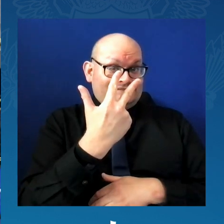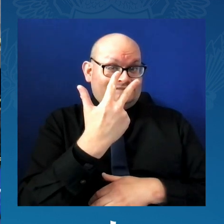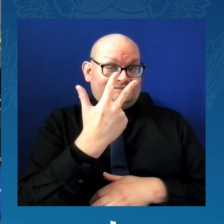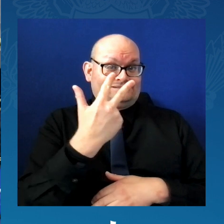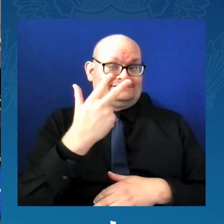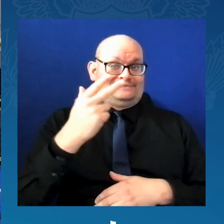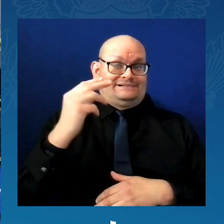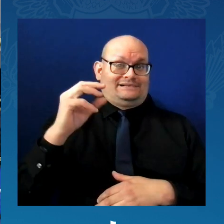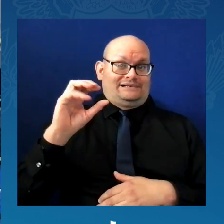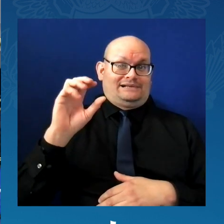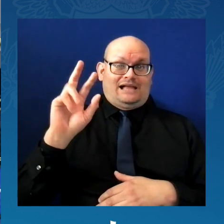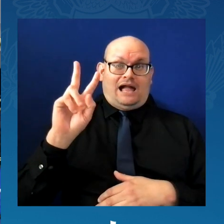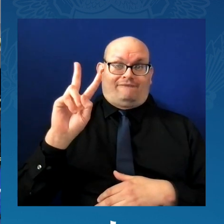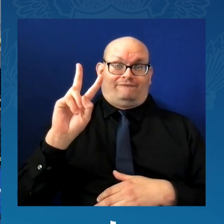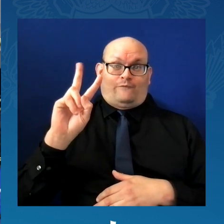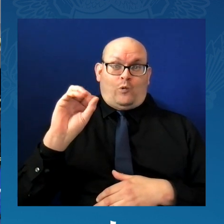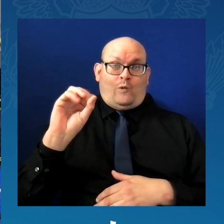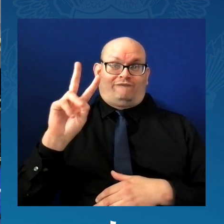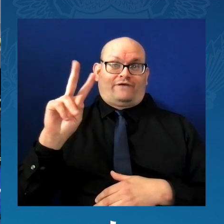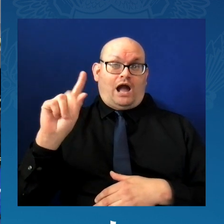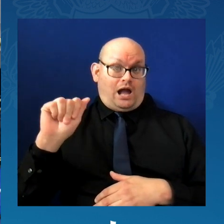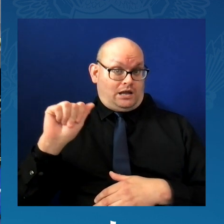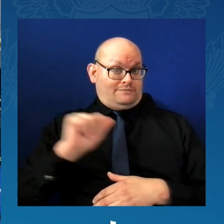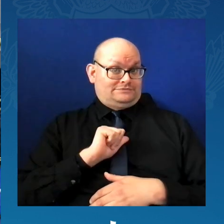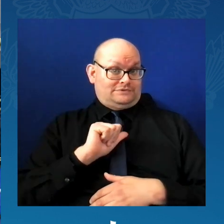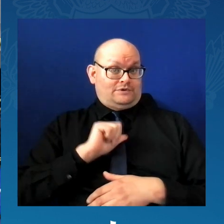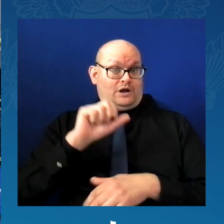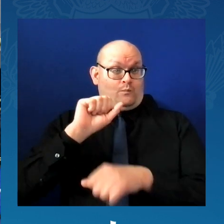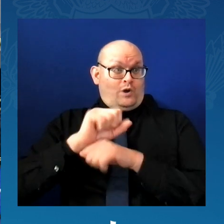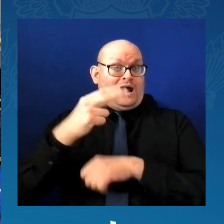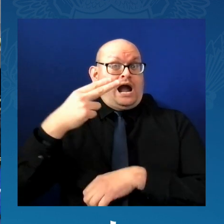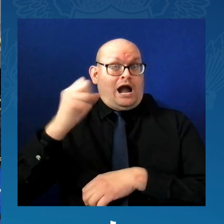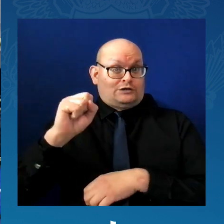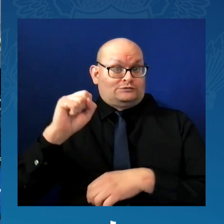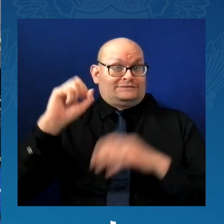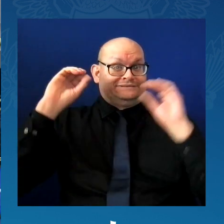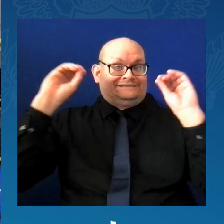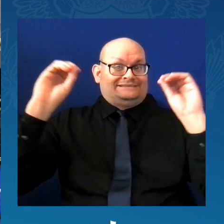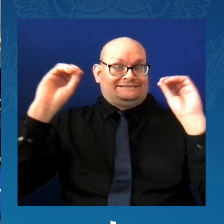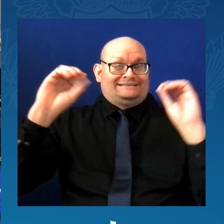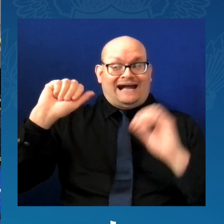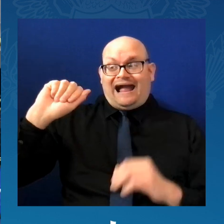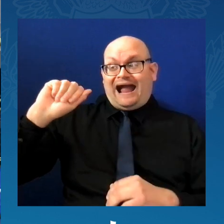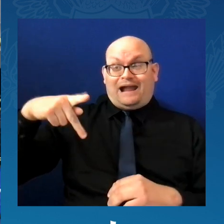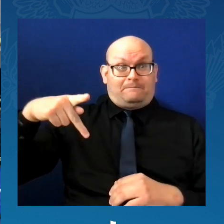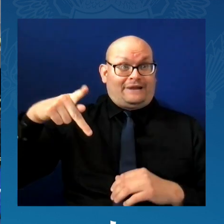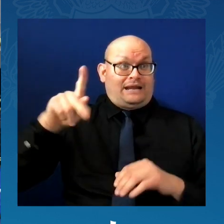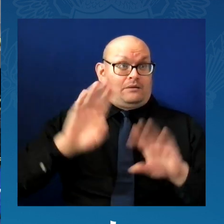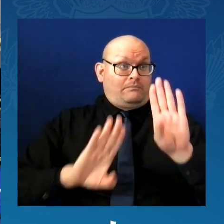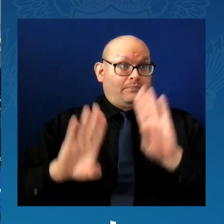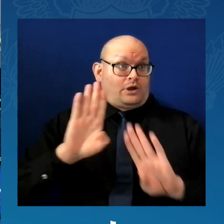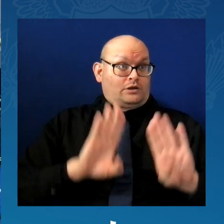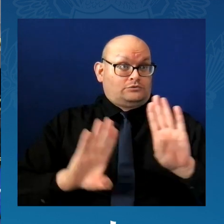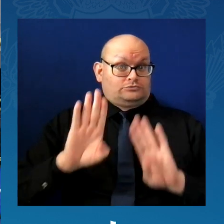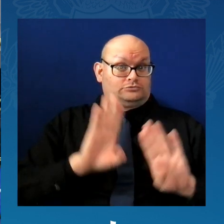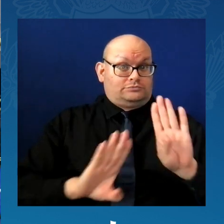High School, where I currently teach AP Biology and environmental science. I teach at Title one school with the majority of the students are Hispanic